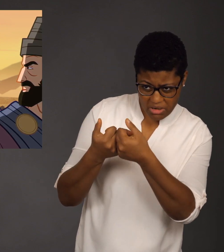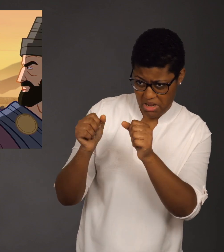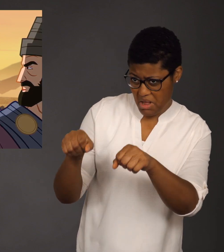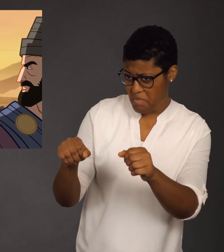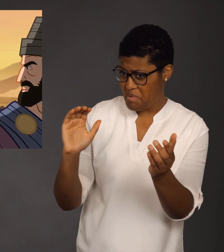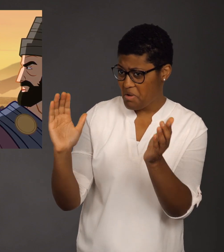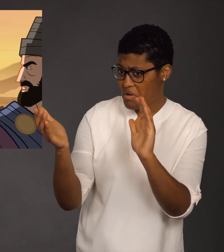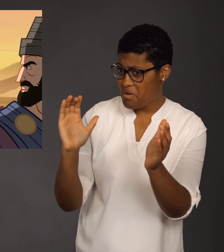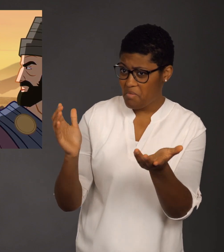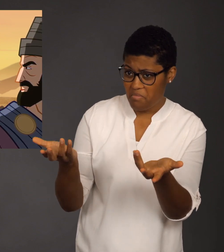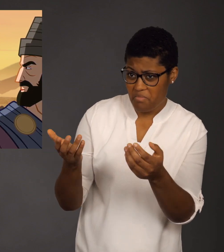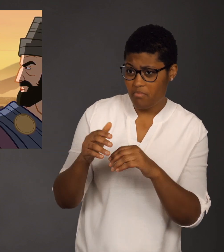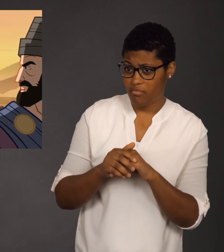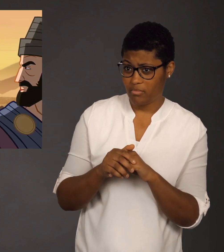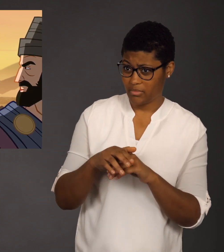Elijah explained the challenge.